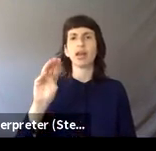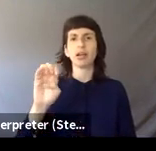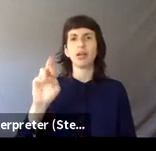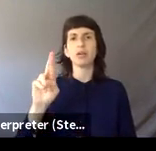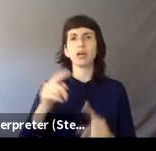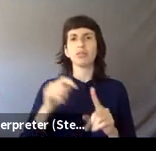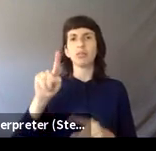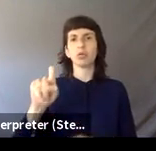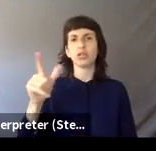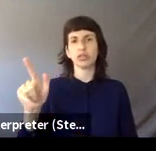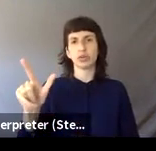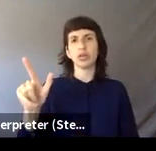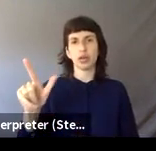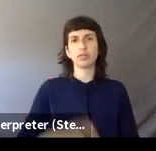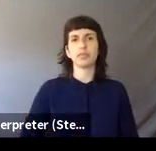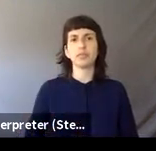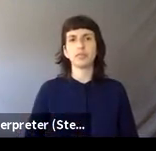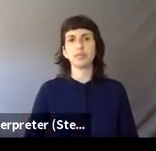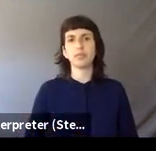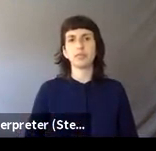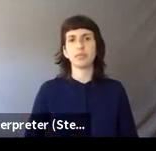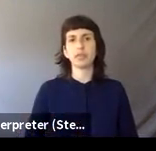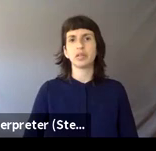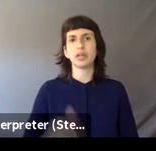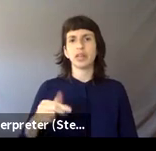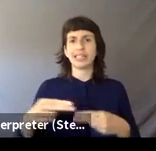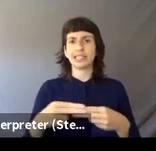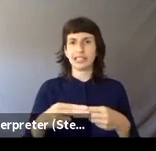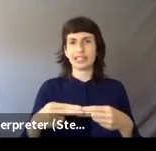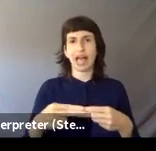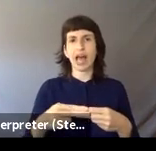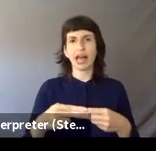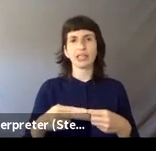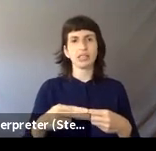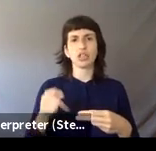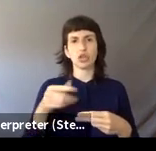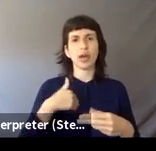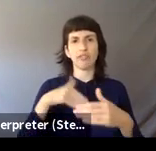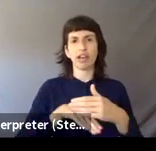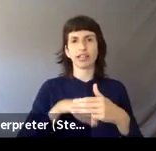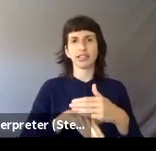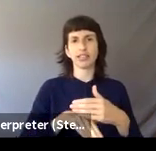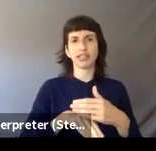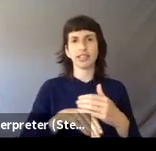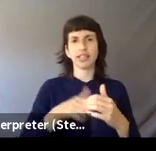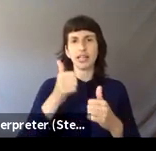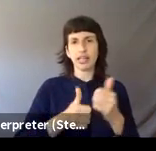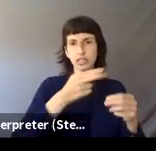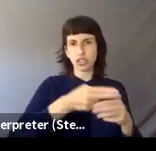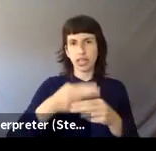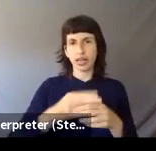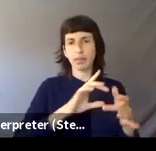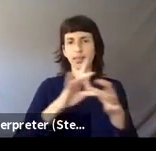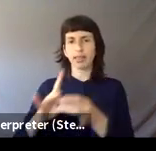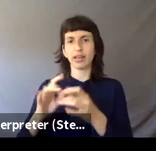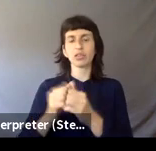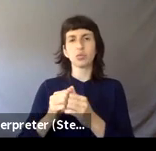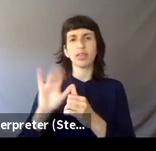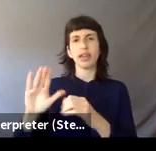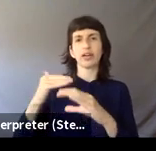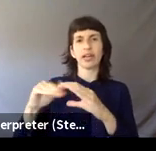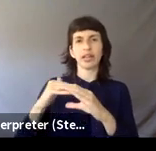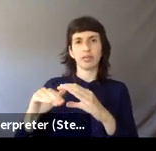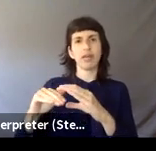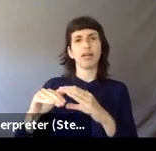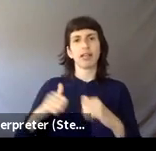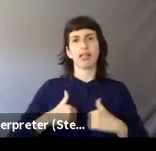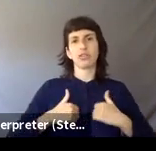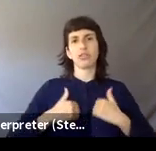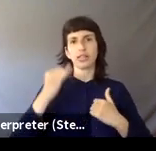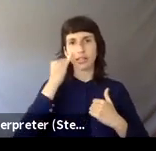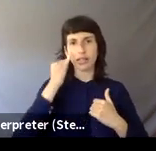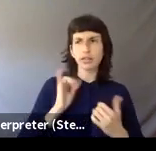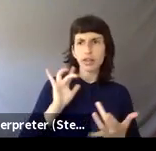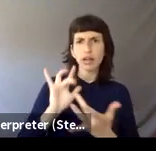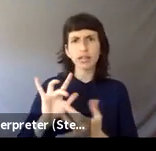Okay, so Pete and I have introduced ourselves. Pete out of 171. You heard from Kristina, at the very beginning and she's out of ESD s and 112. We might also have some other people kind of join